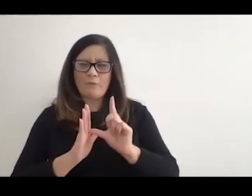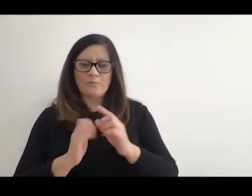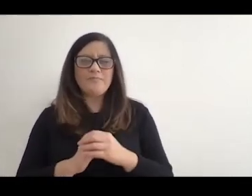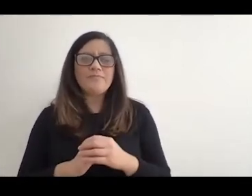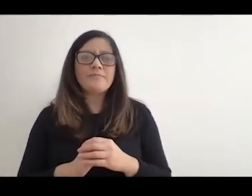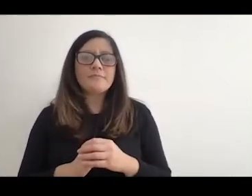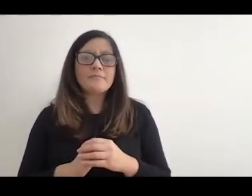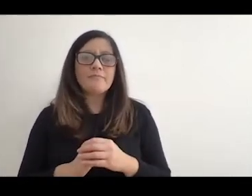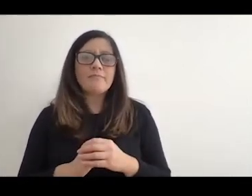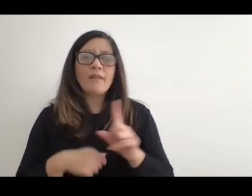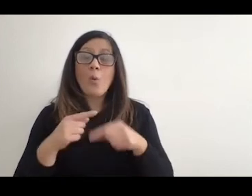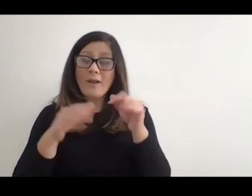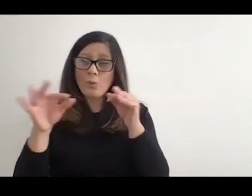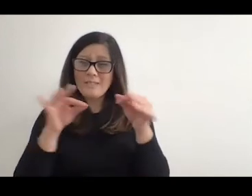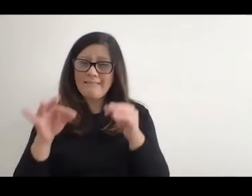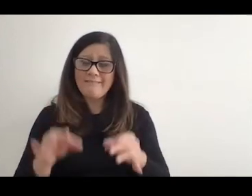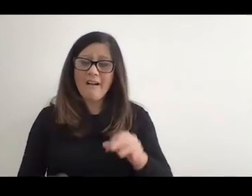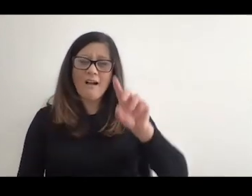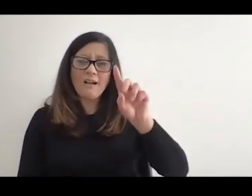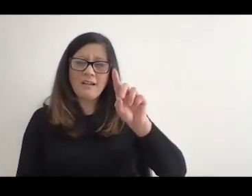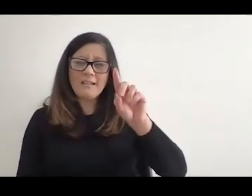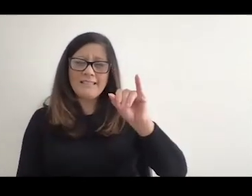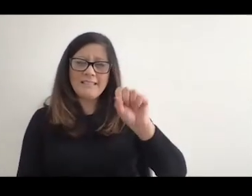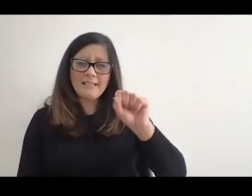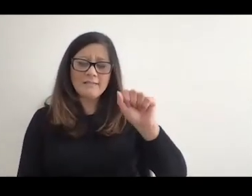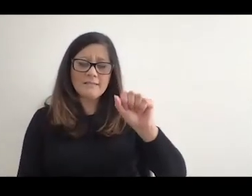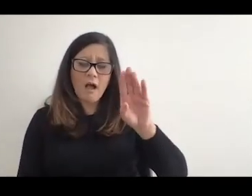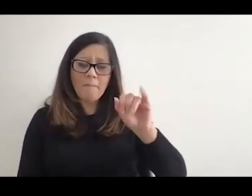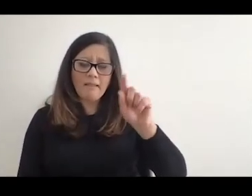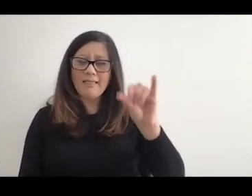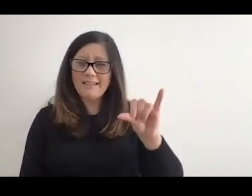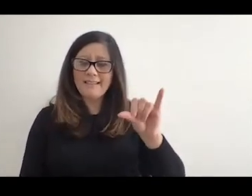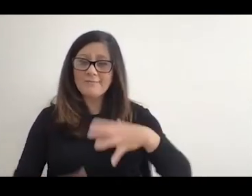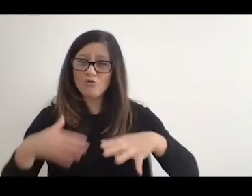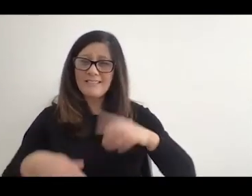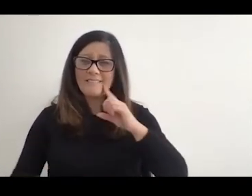So when you're defining disability. Dressing with disabilities is not a frivolous thing.